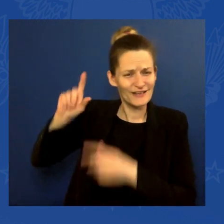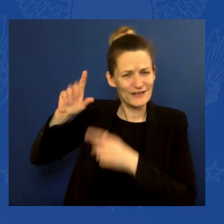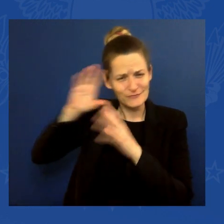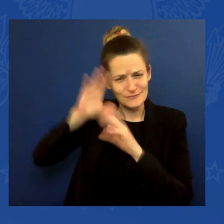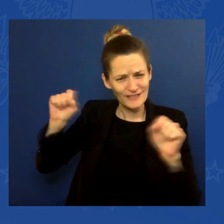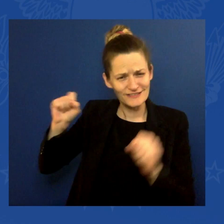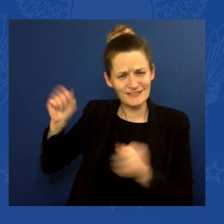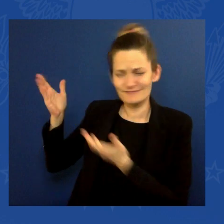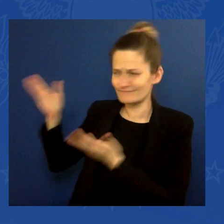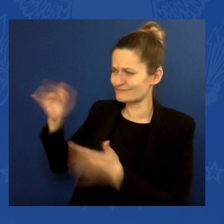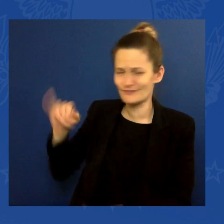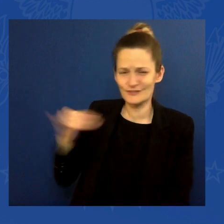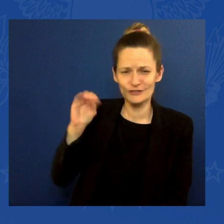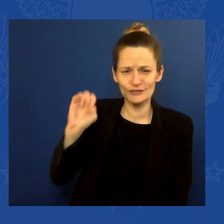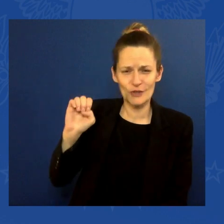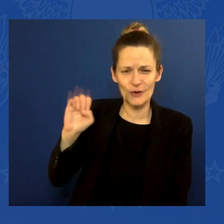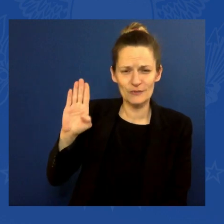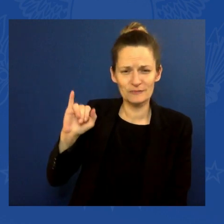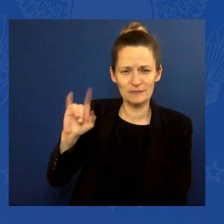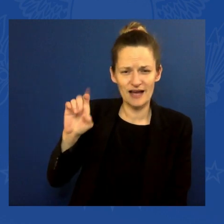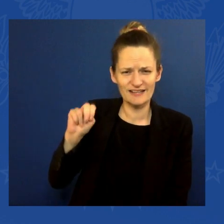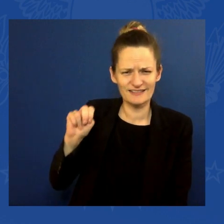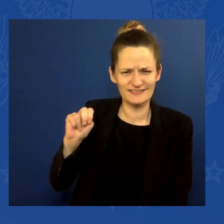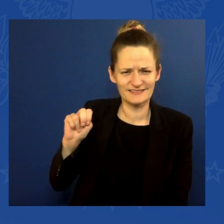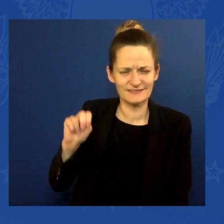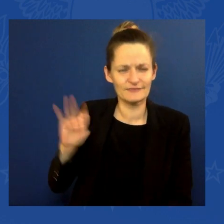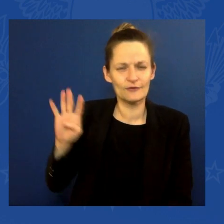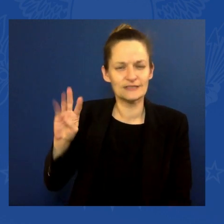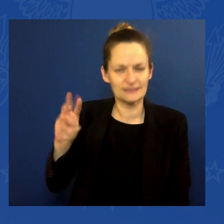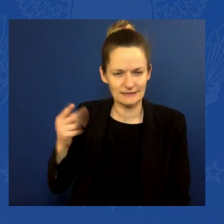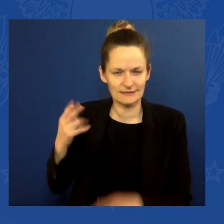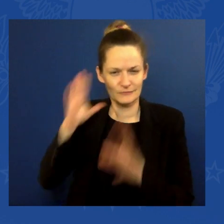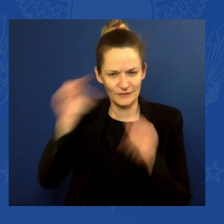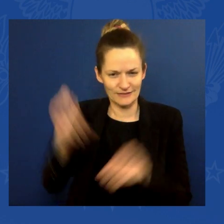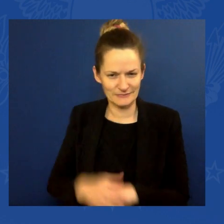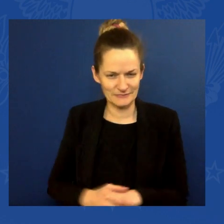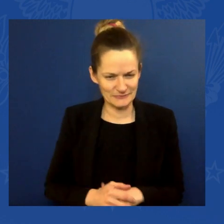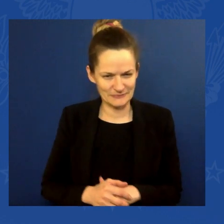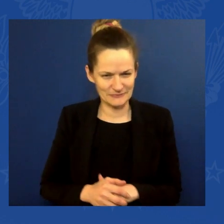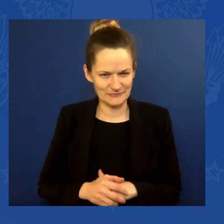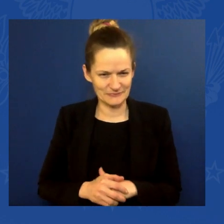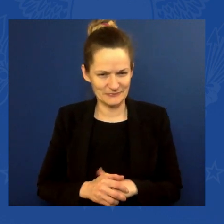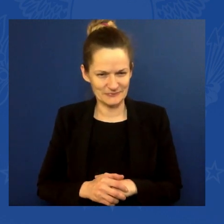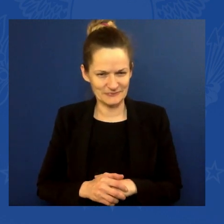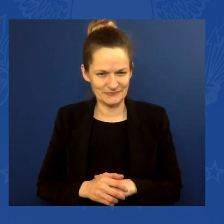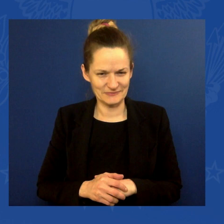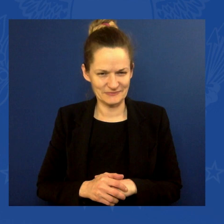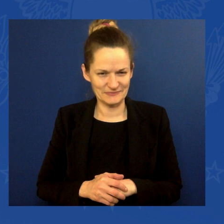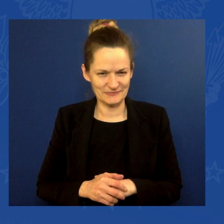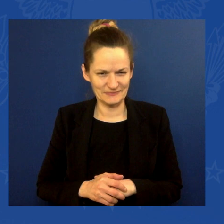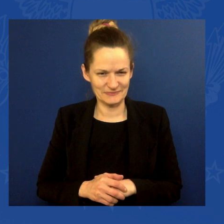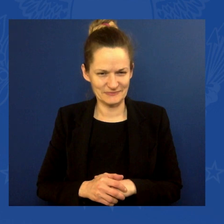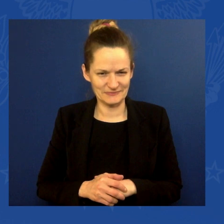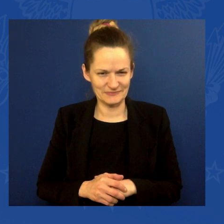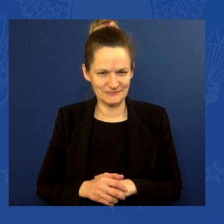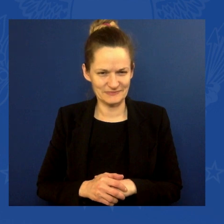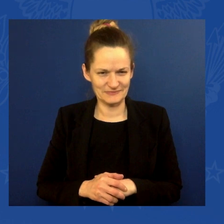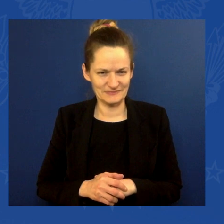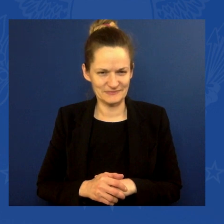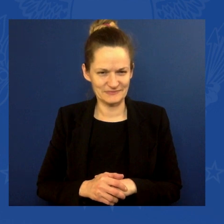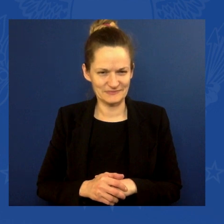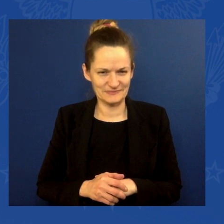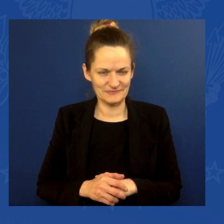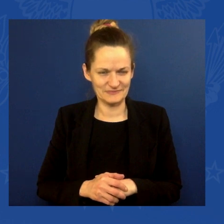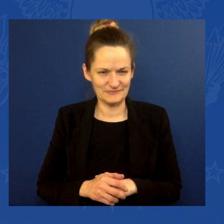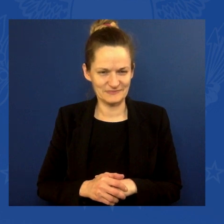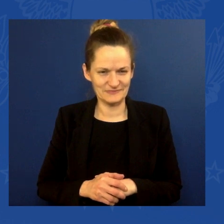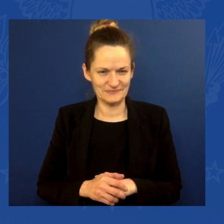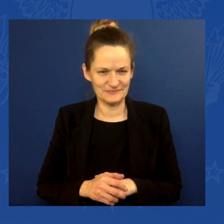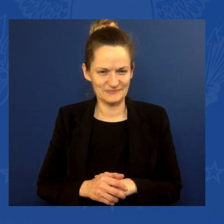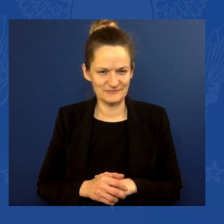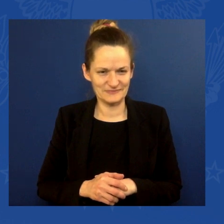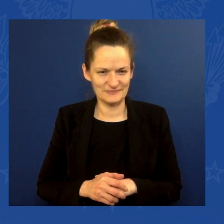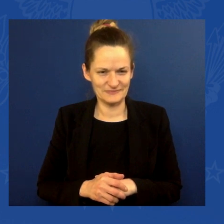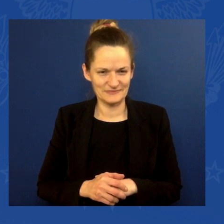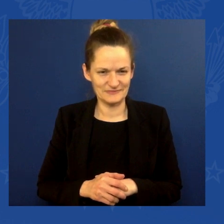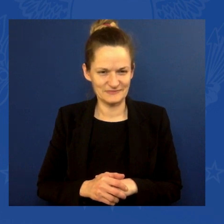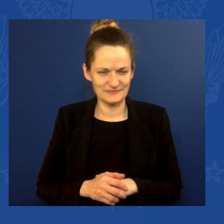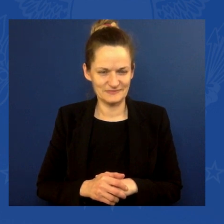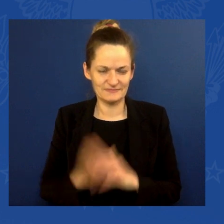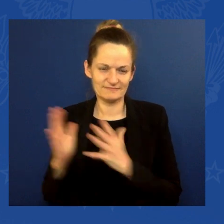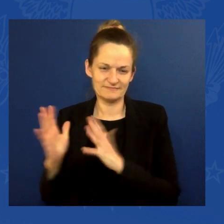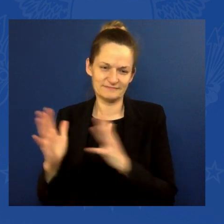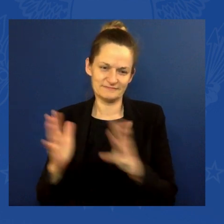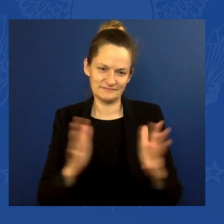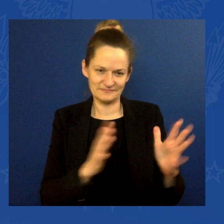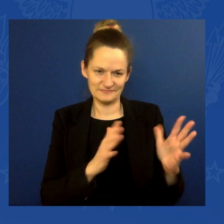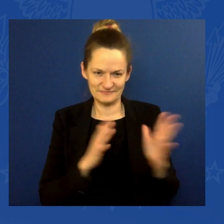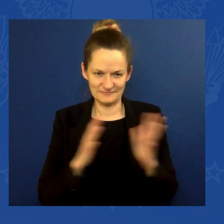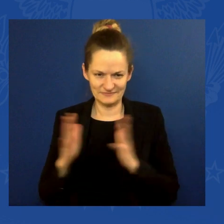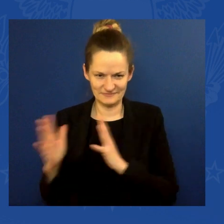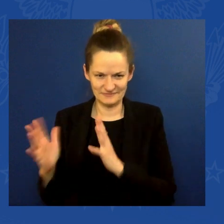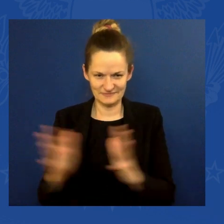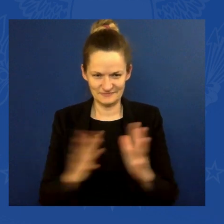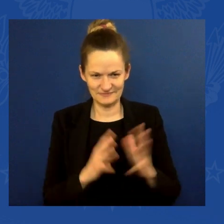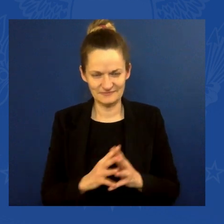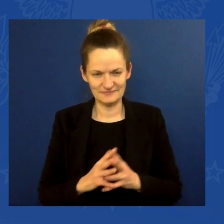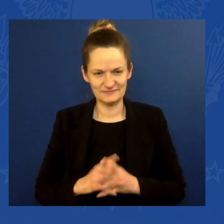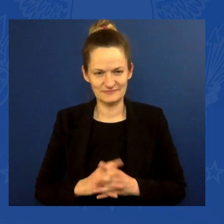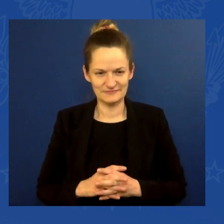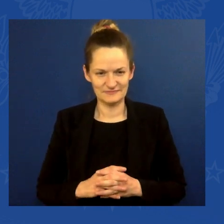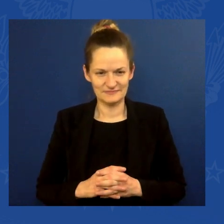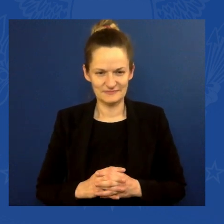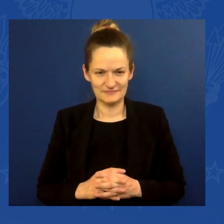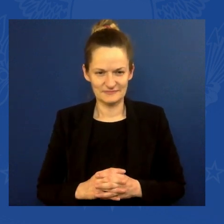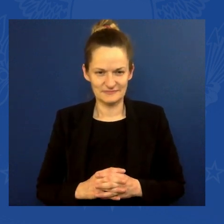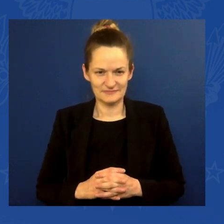("Hail To the Chief" Playing.)